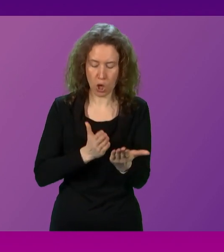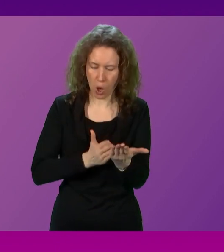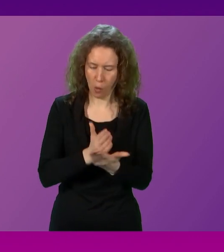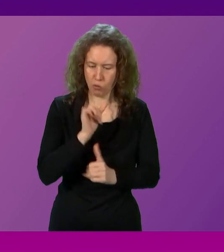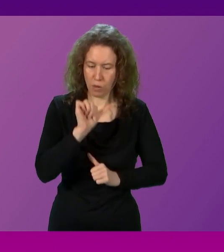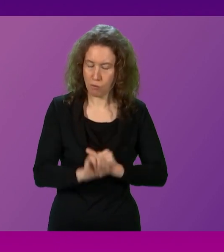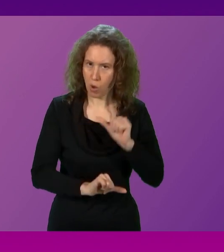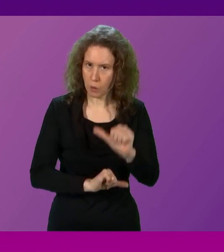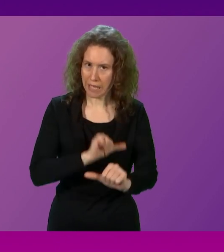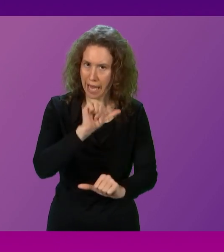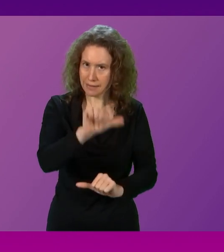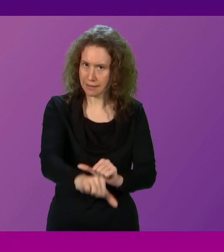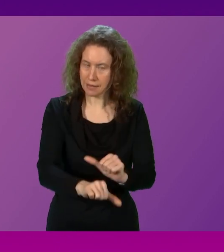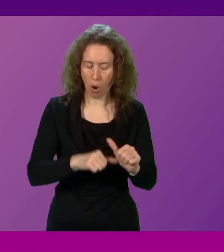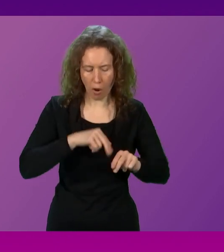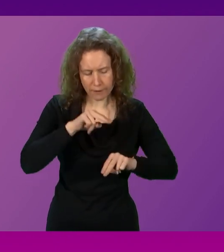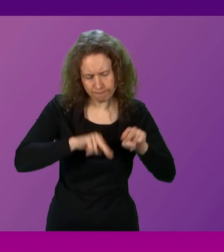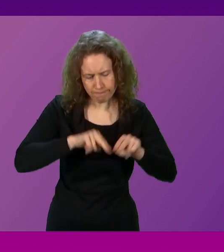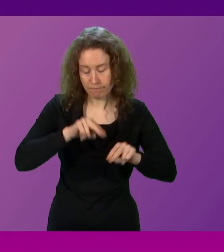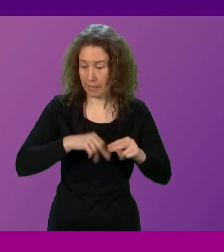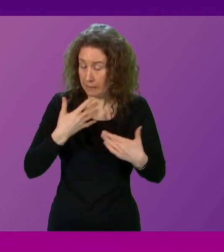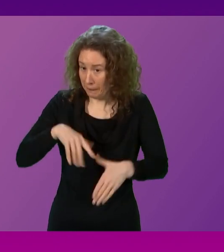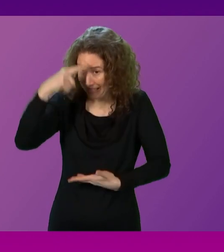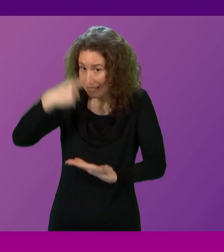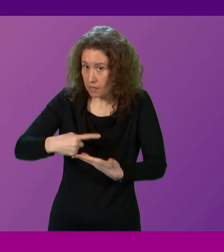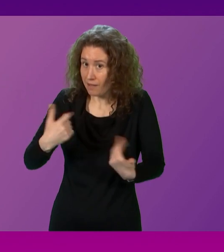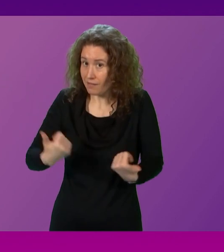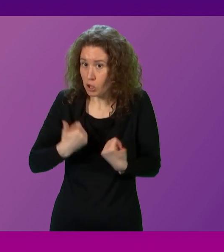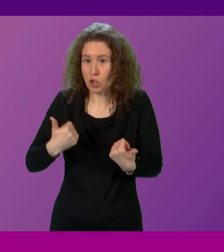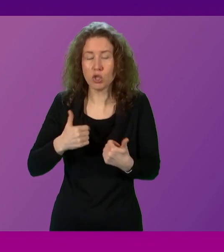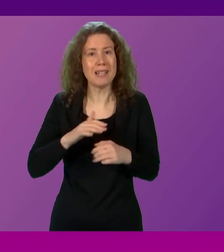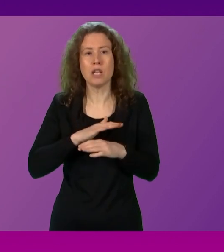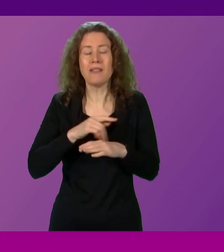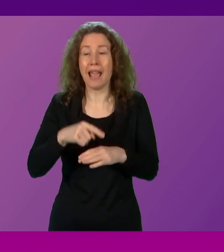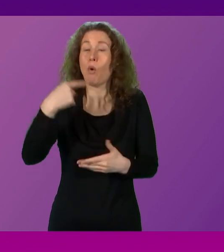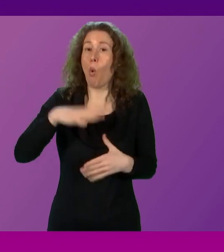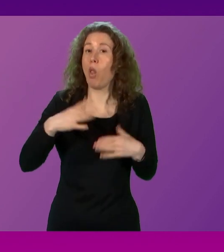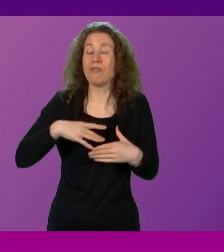giving effect to the decision that it has taken not to incarcerate that